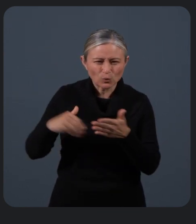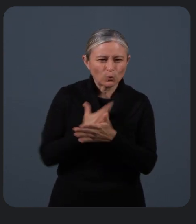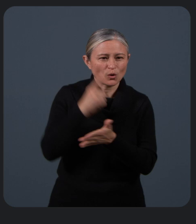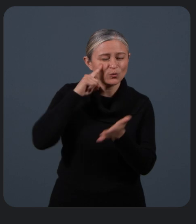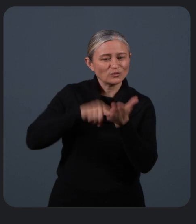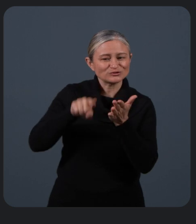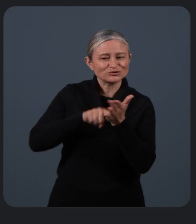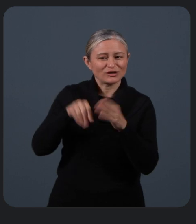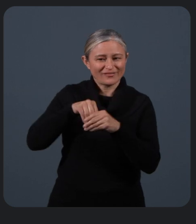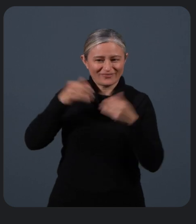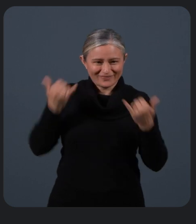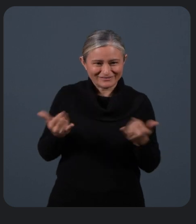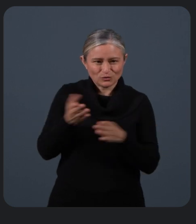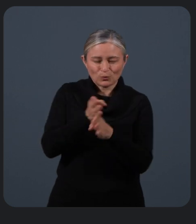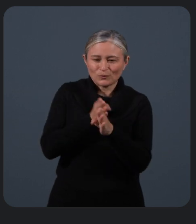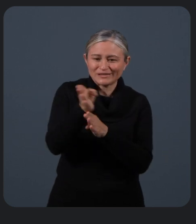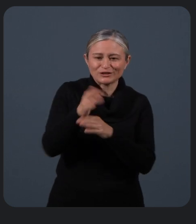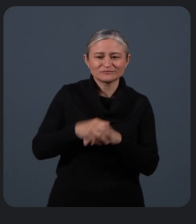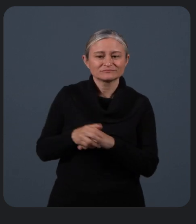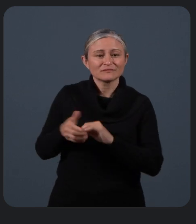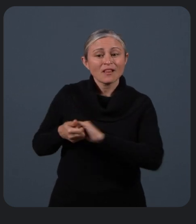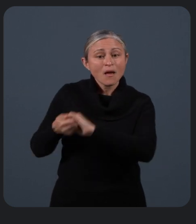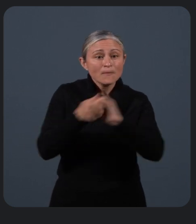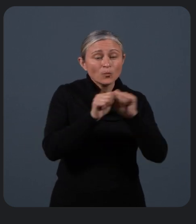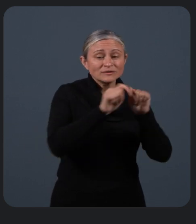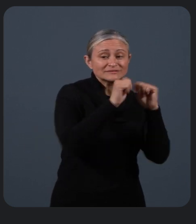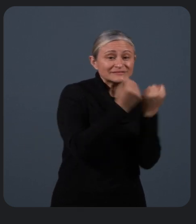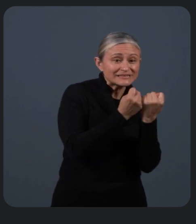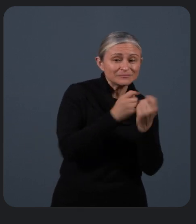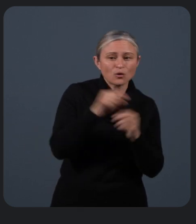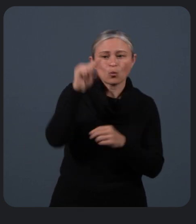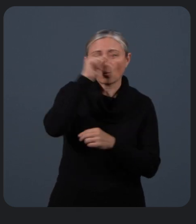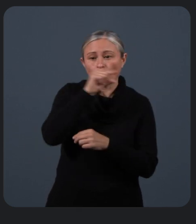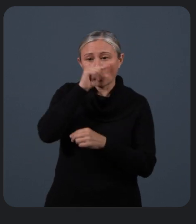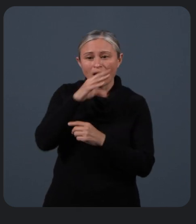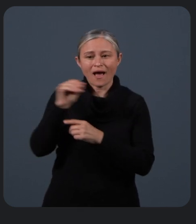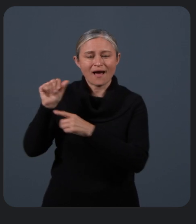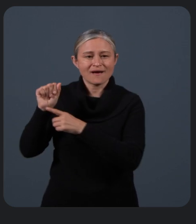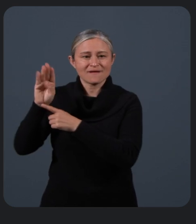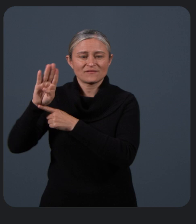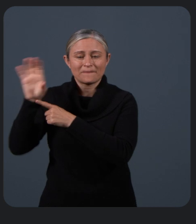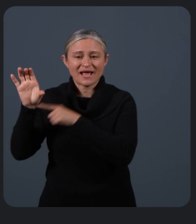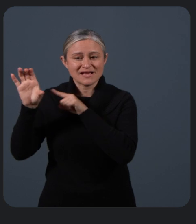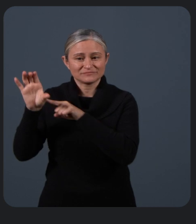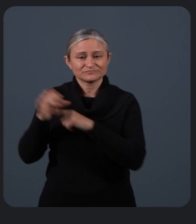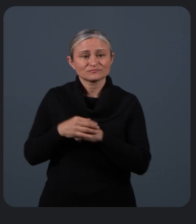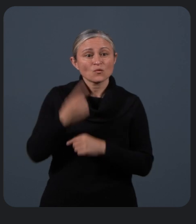across Google and Alphabet. One example is Alphacode, an exciting AI